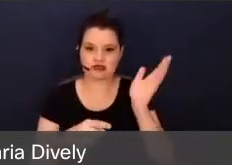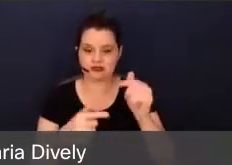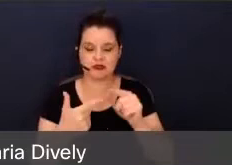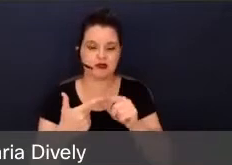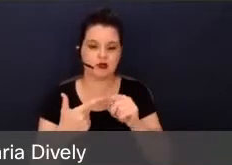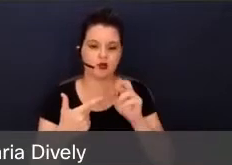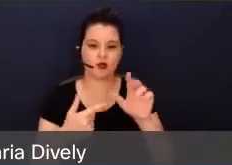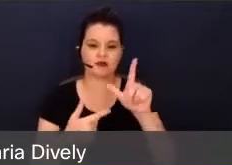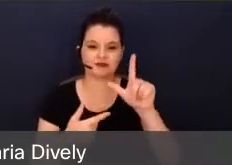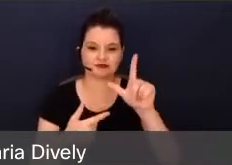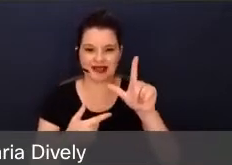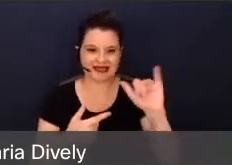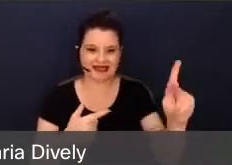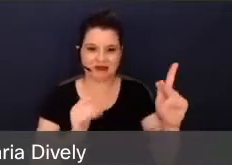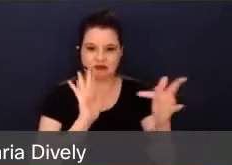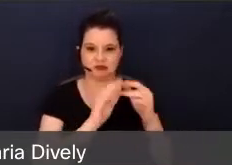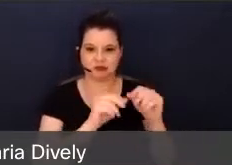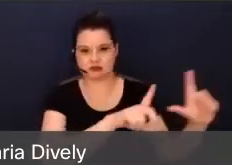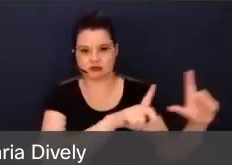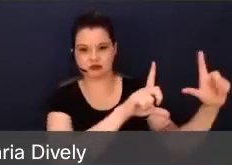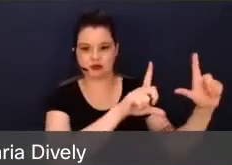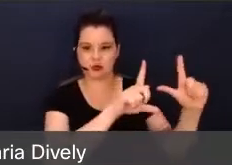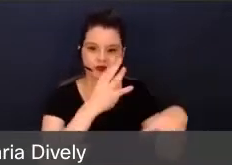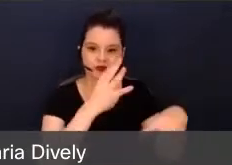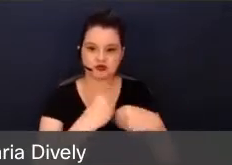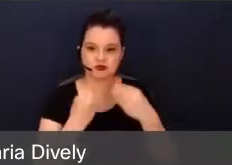link out to that- that extra information.